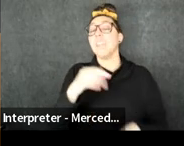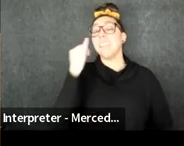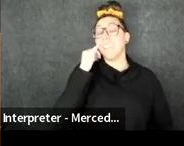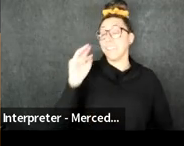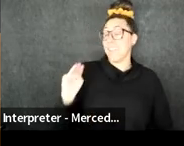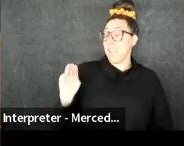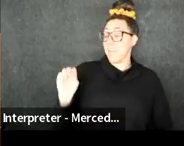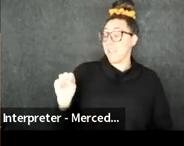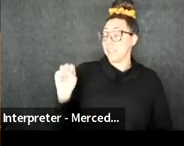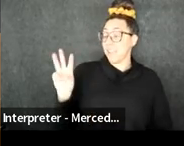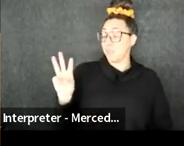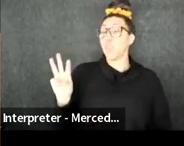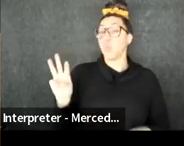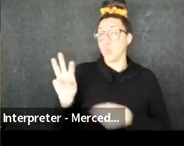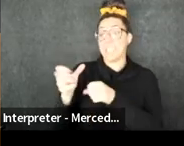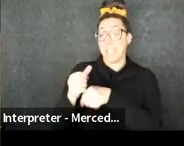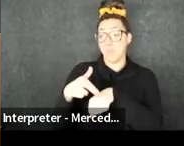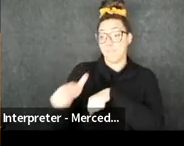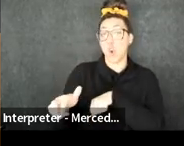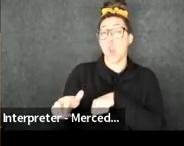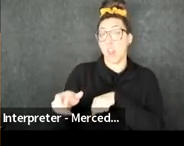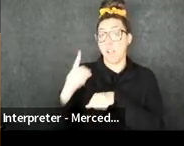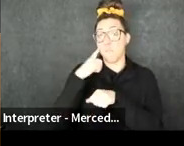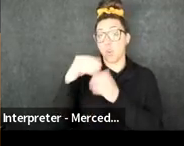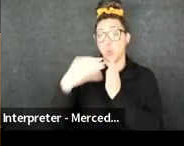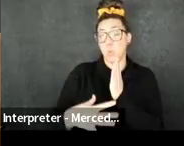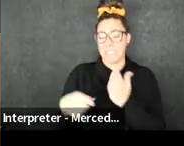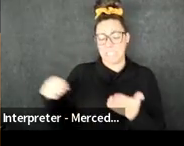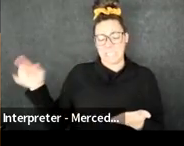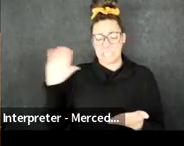for a student and it appears that the student really would do